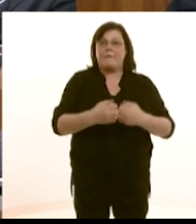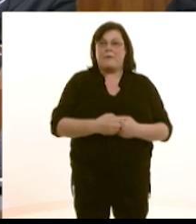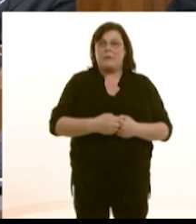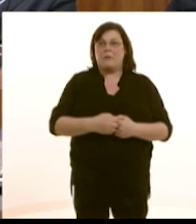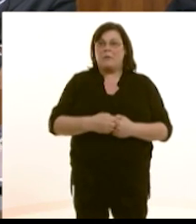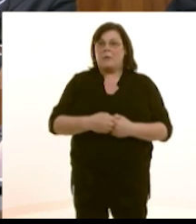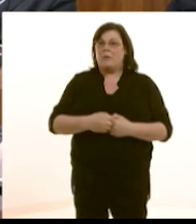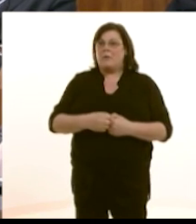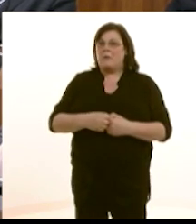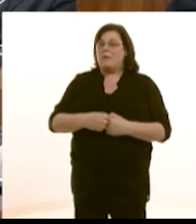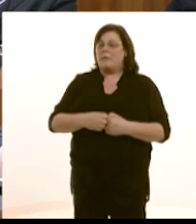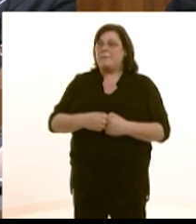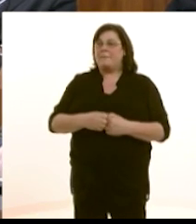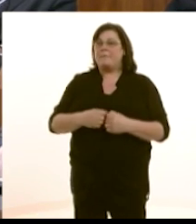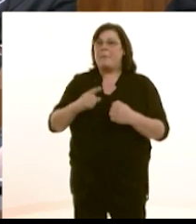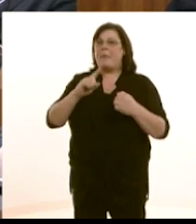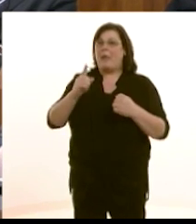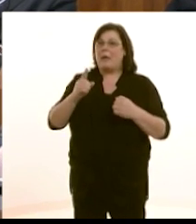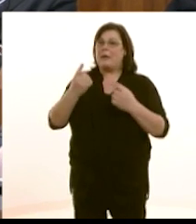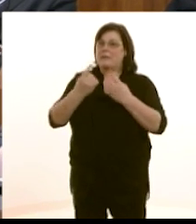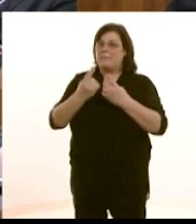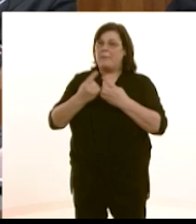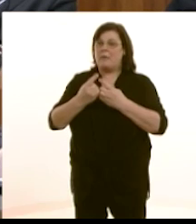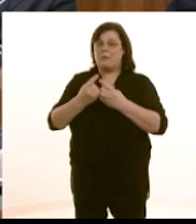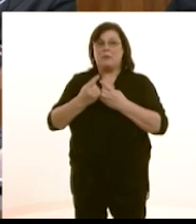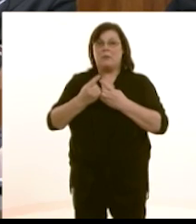They want to ignore that judgment, and that is something that they will have to explain.